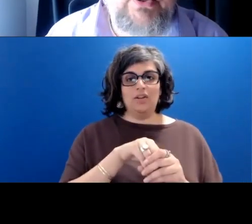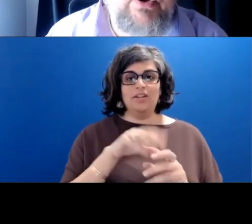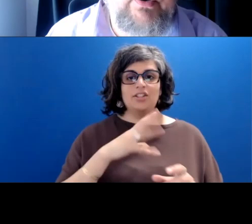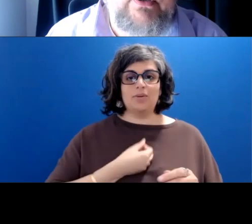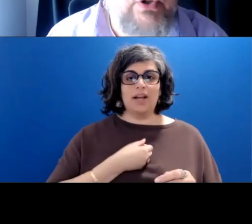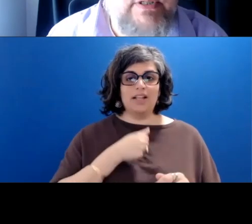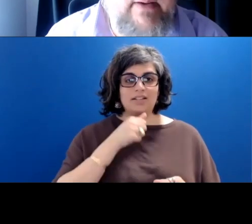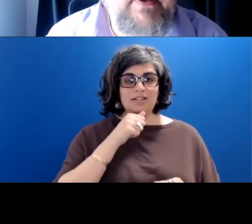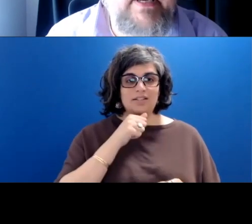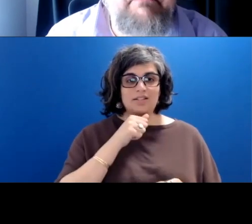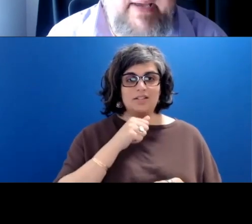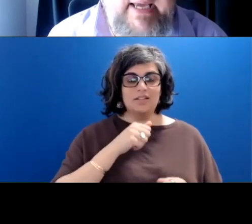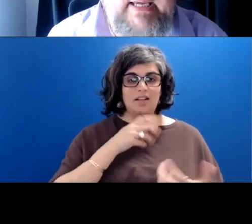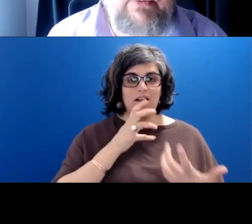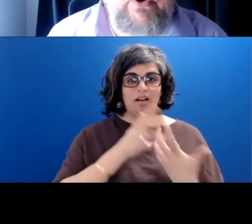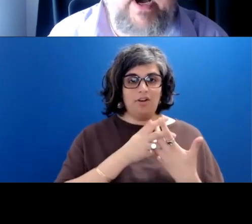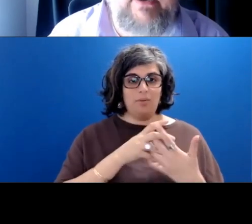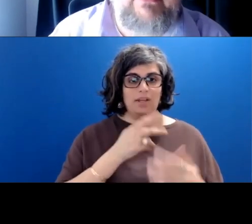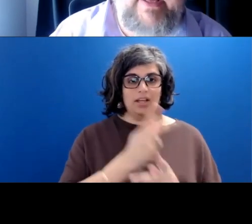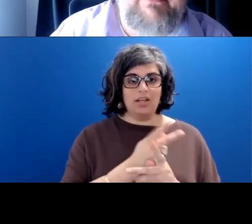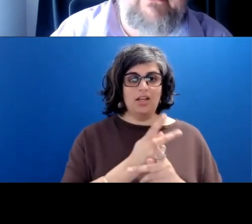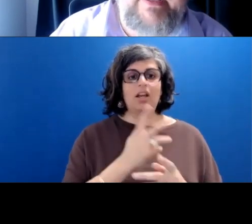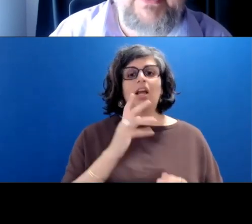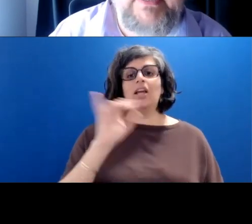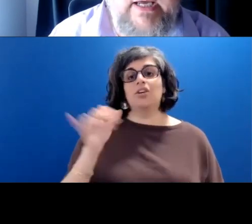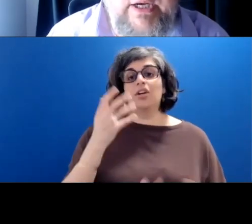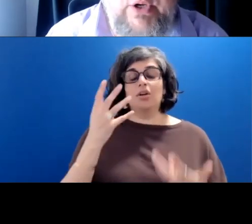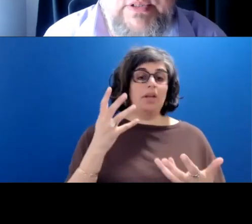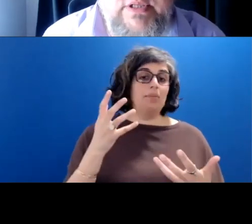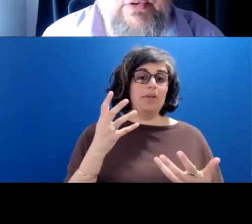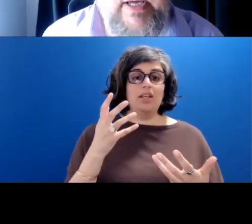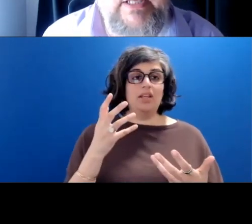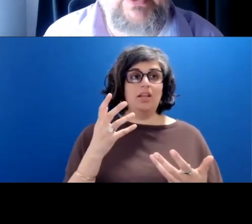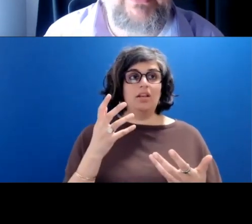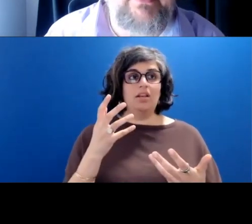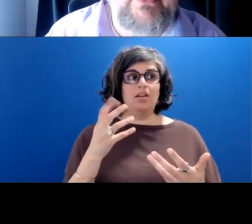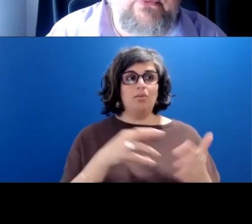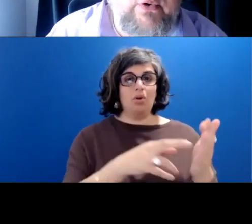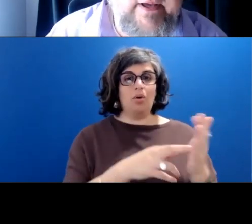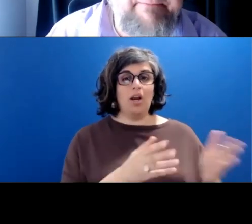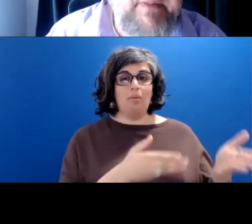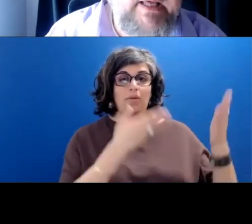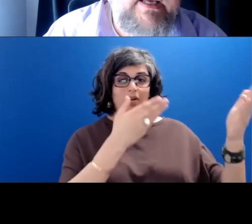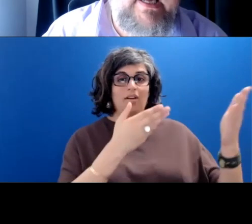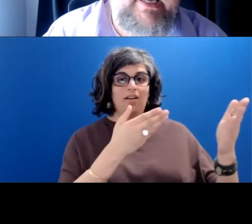the insurance company may require that providers diagnose their clients with gender dysphoria